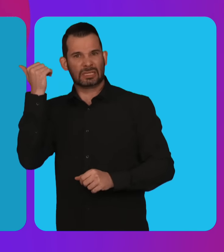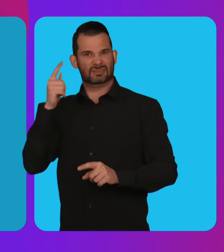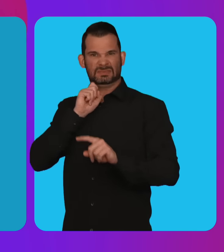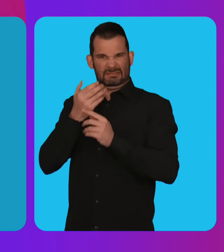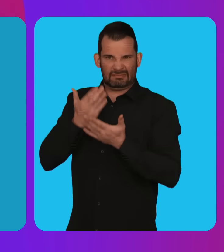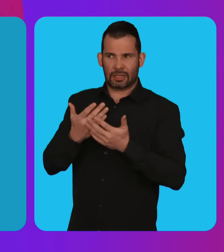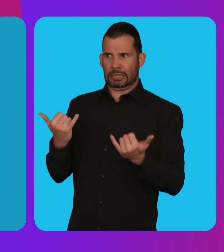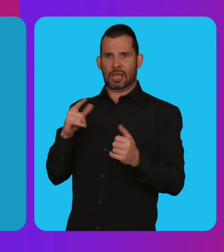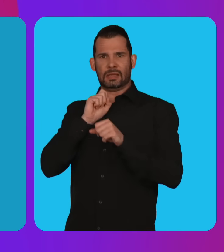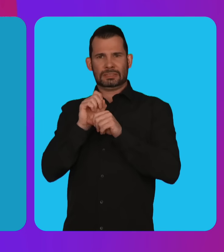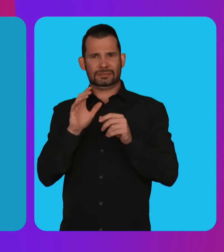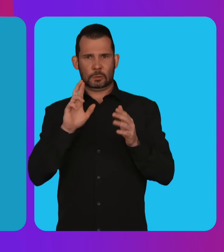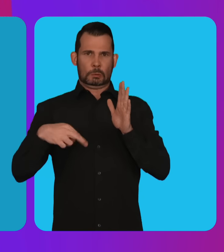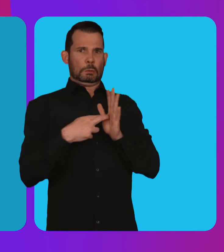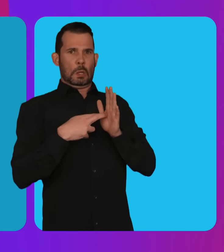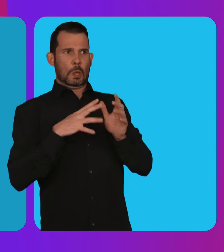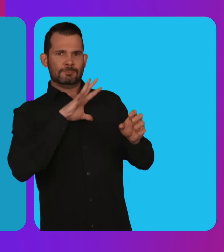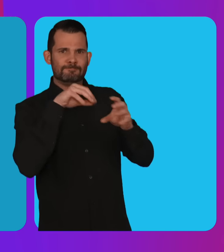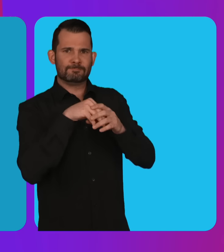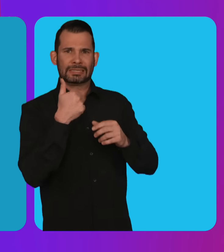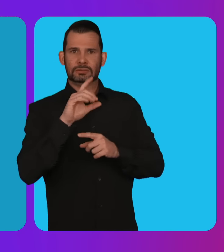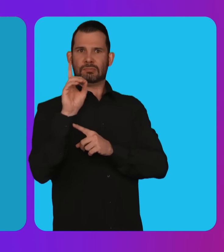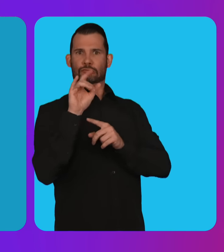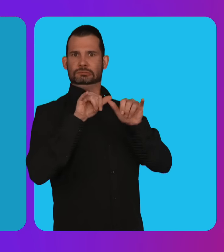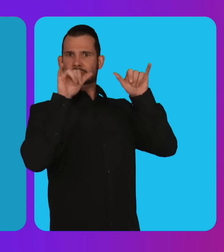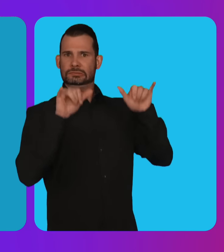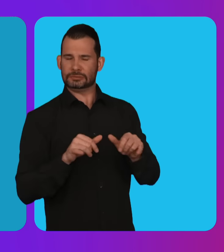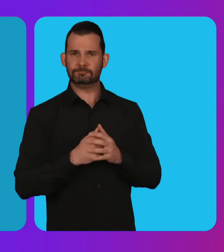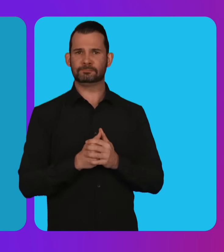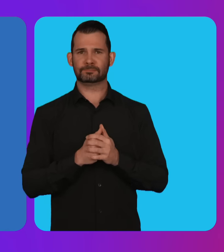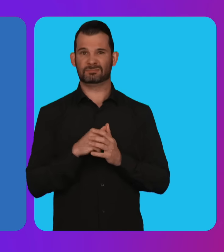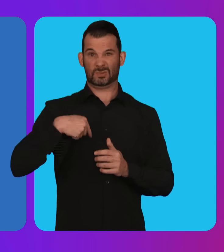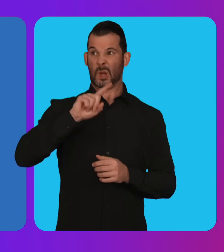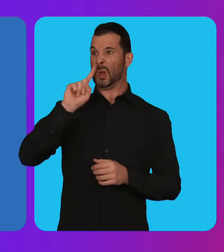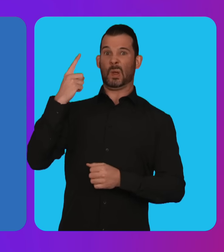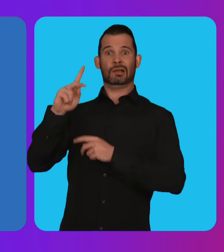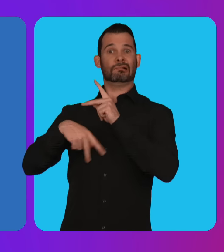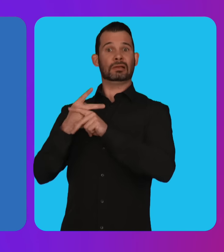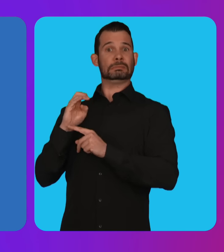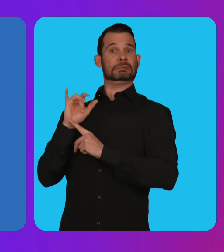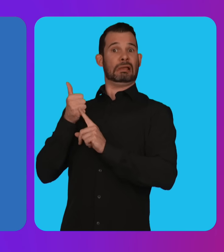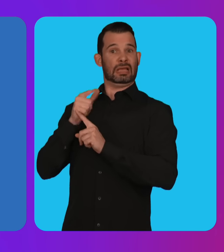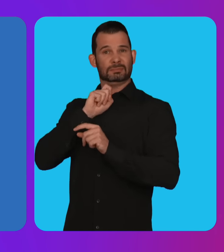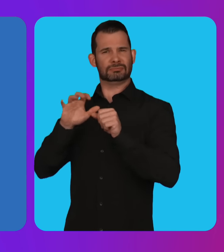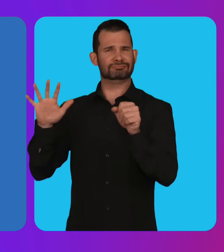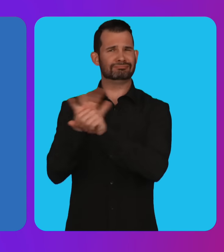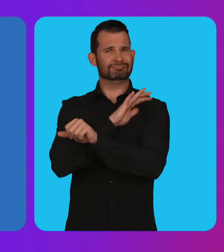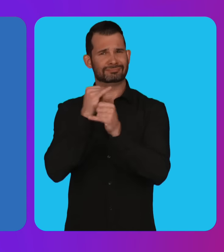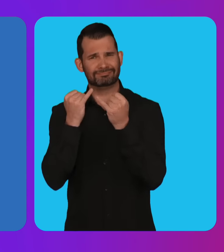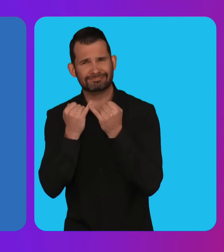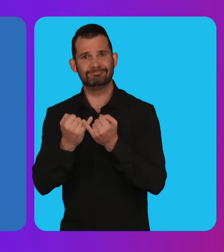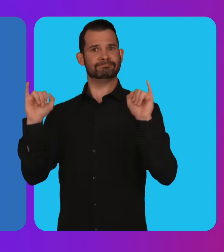that we have a crucial role to play in any democracy. We are the only form of media that is entirely independent